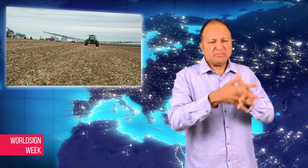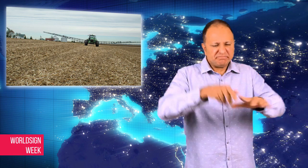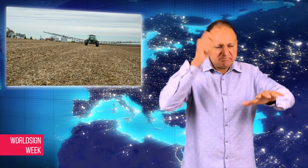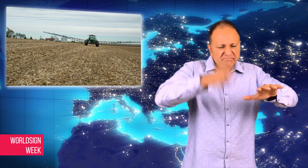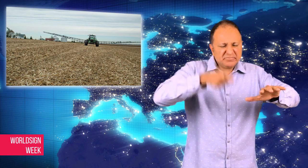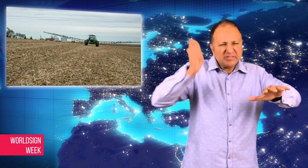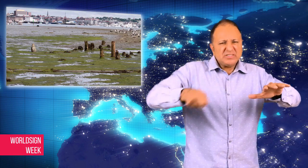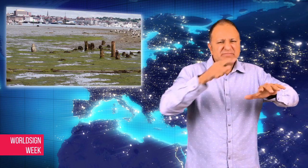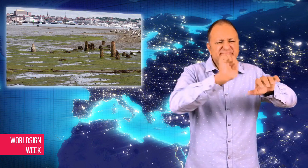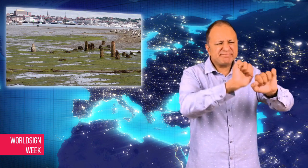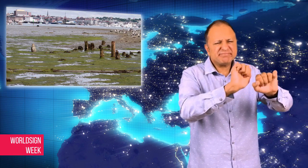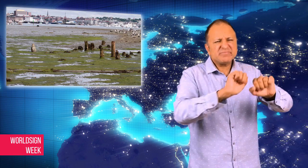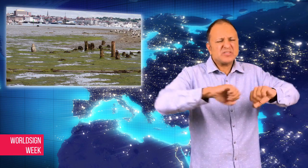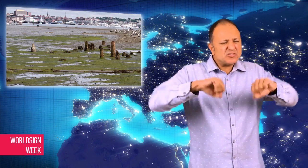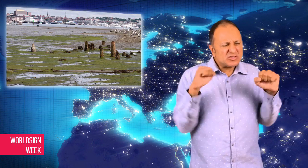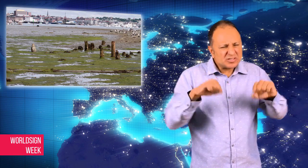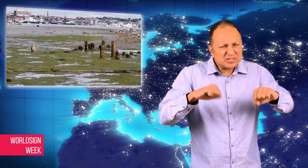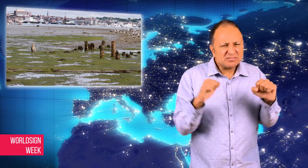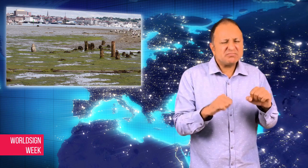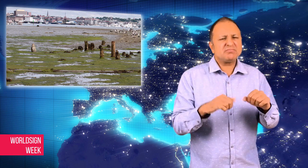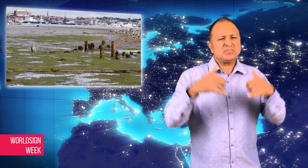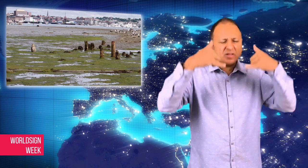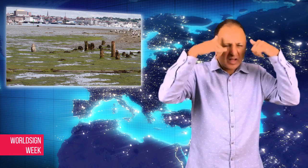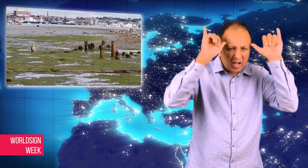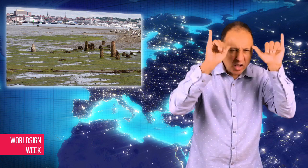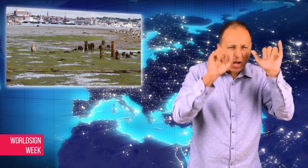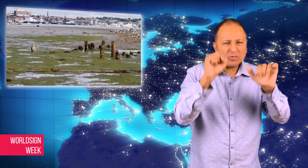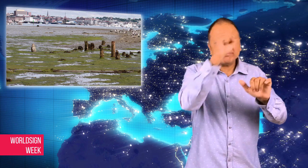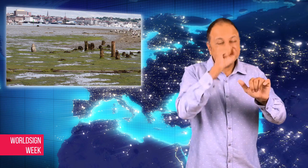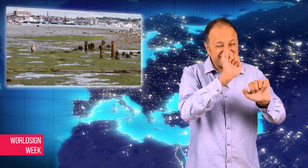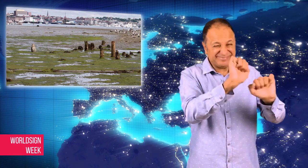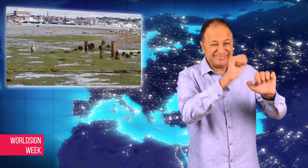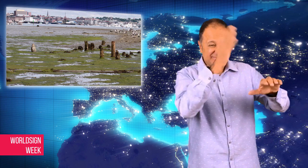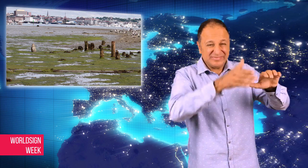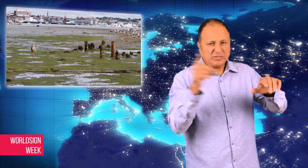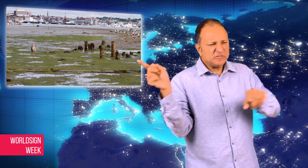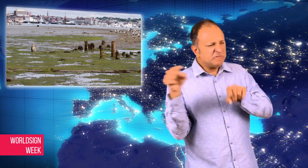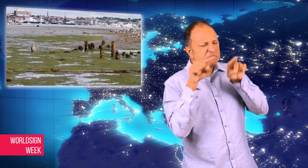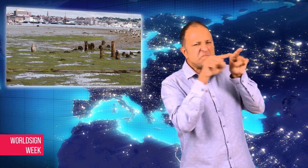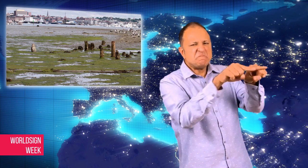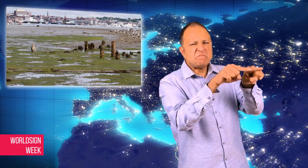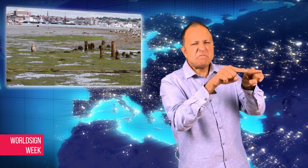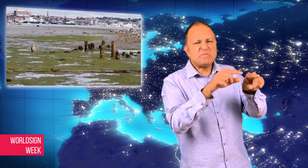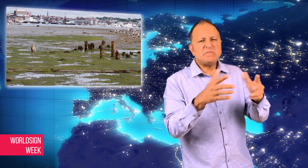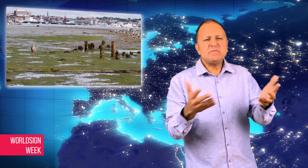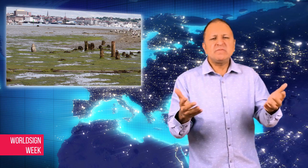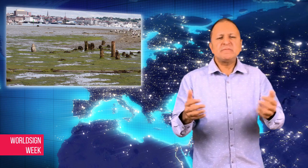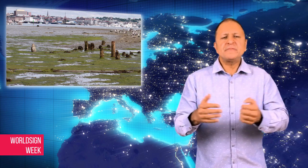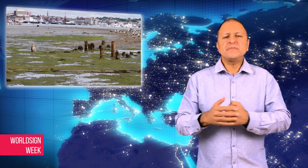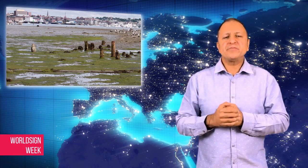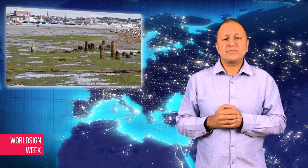environmental group Mighty Earth says